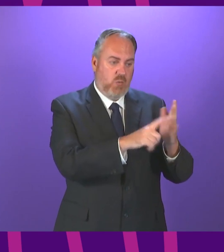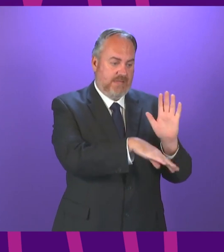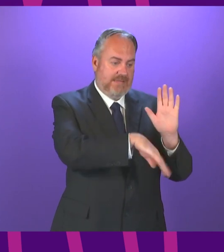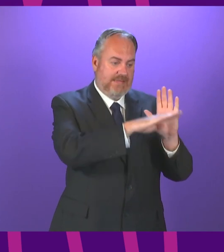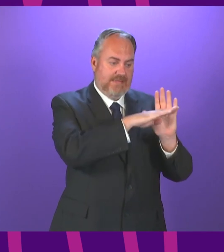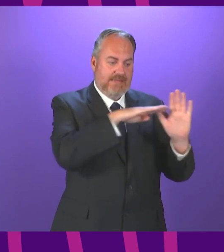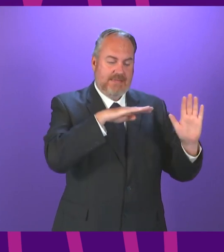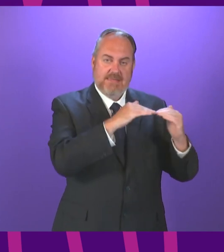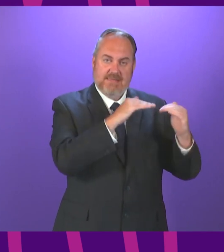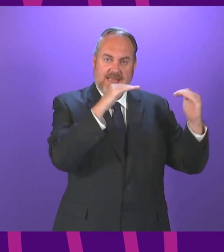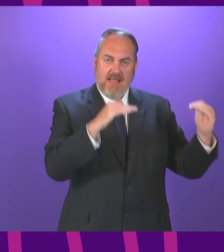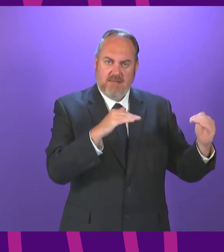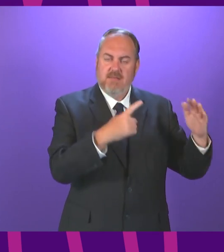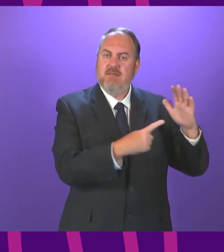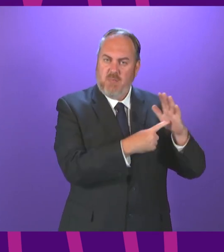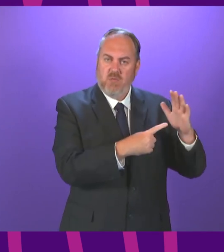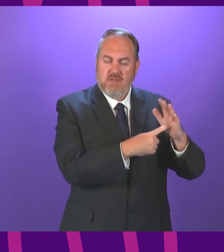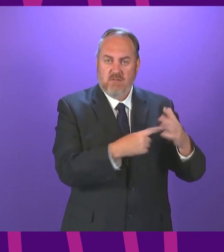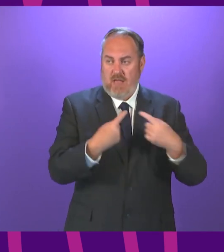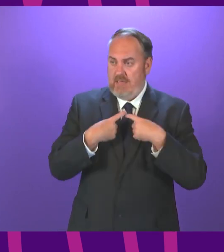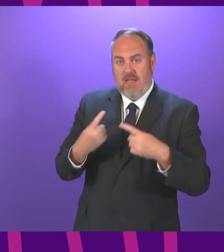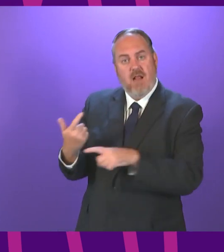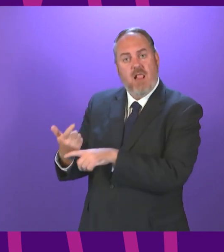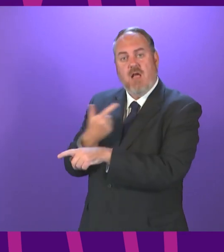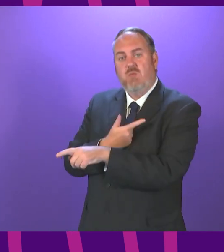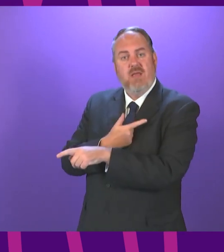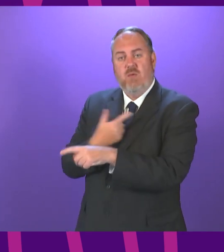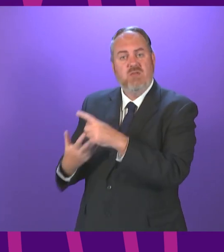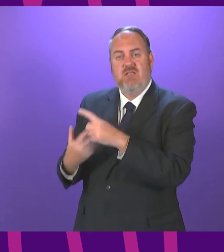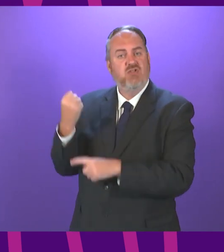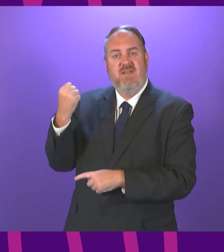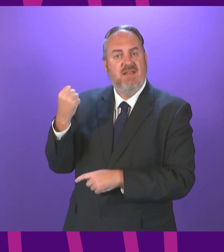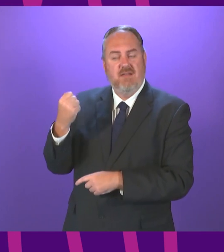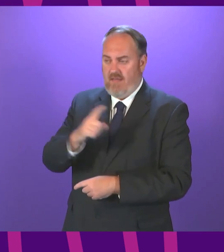test and protect did not meet that standard. We will see the latest figures later this week;